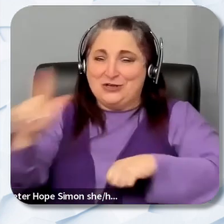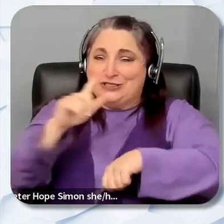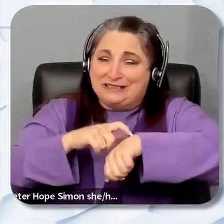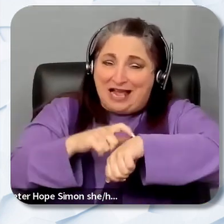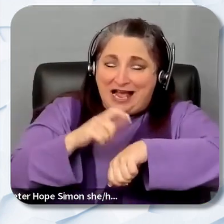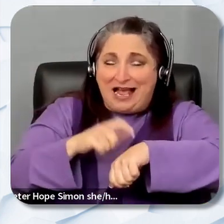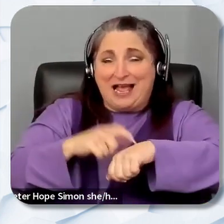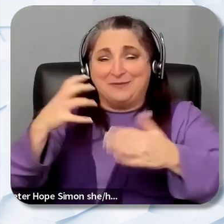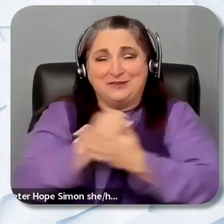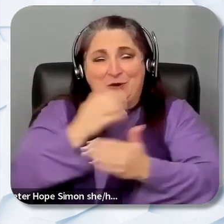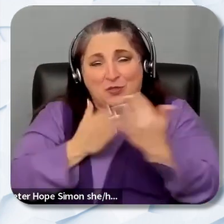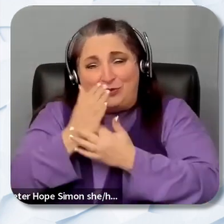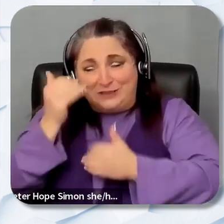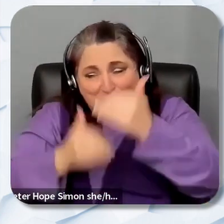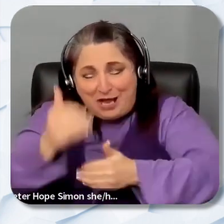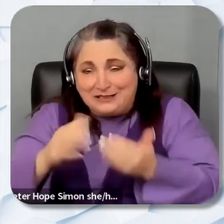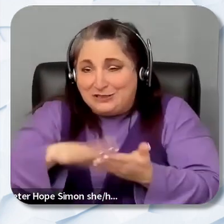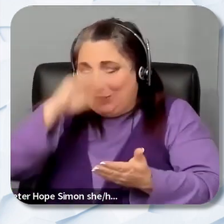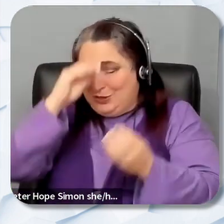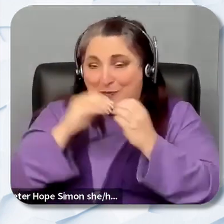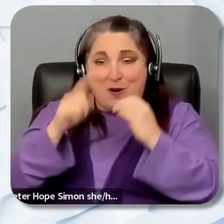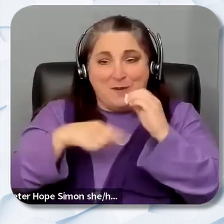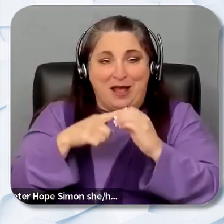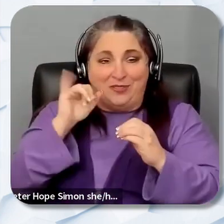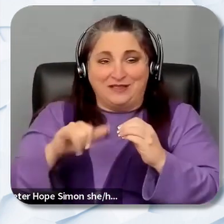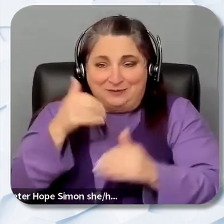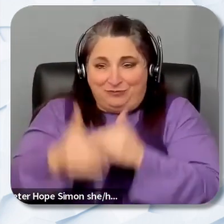walk through this process to learn more about the process. So I'm gonna talk a little bit